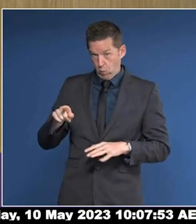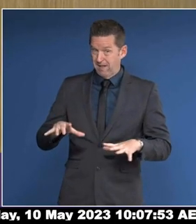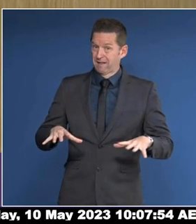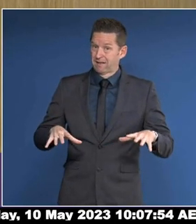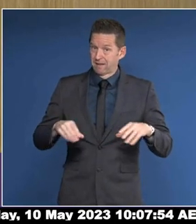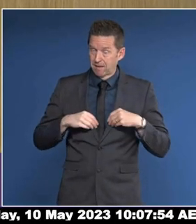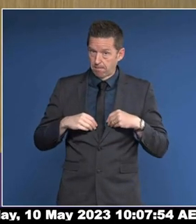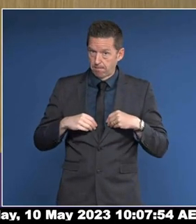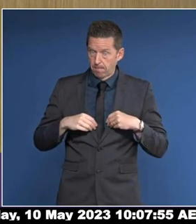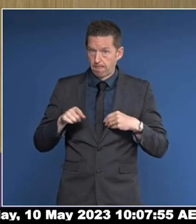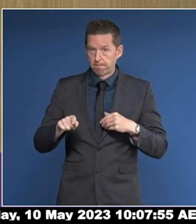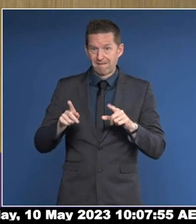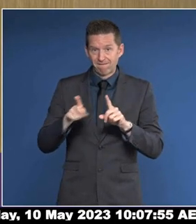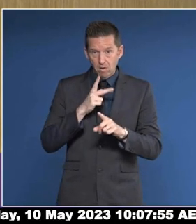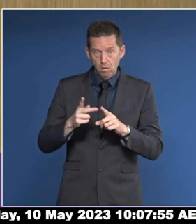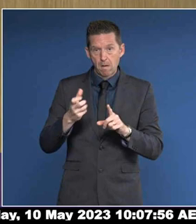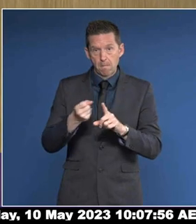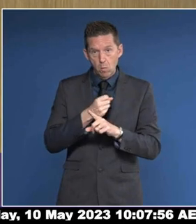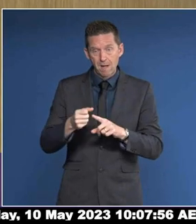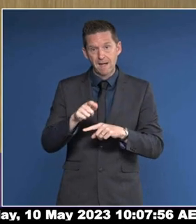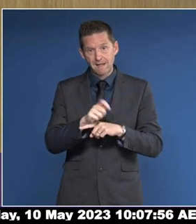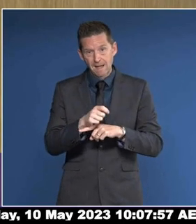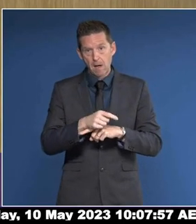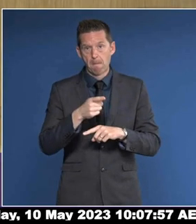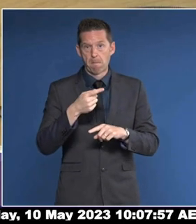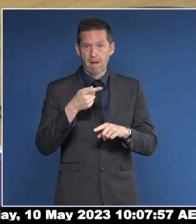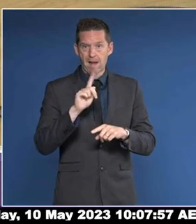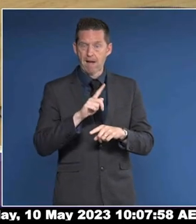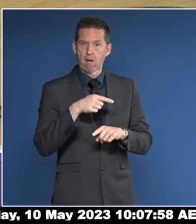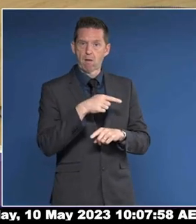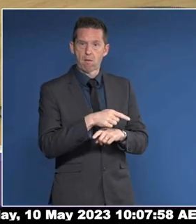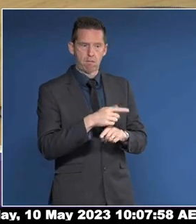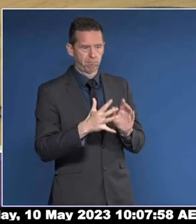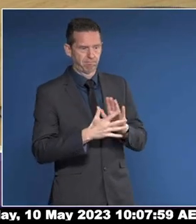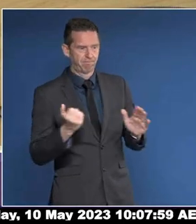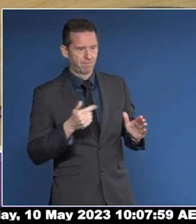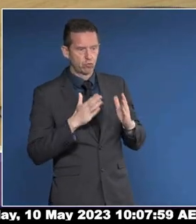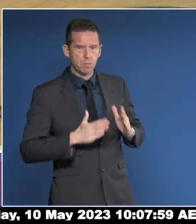violence, abuse, neglect and the deprivation of Kaleb and Jonathon's rights was